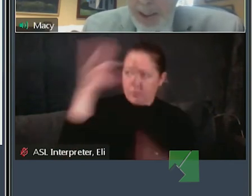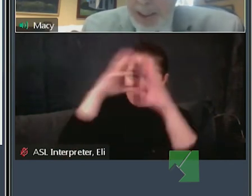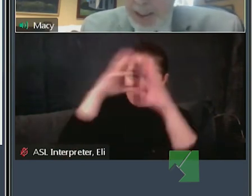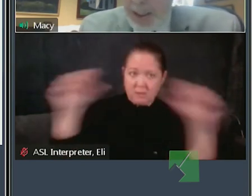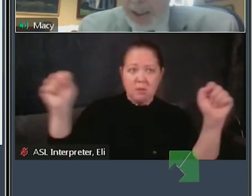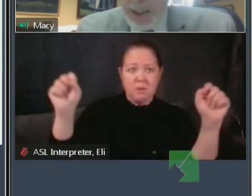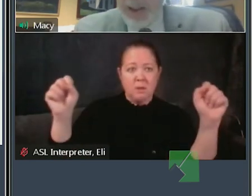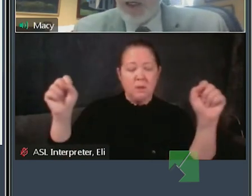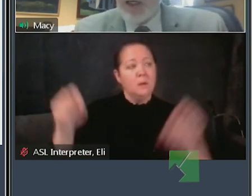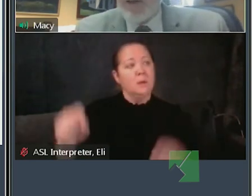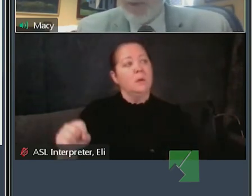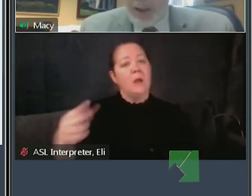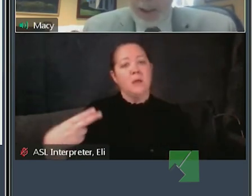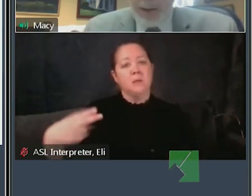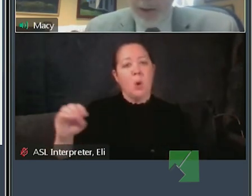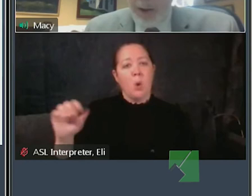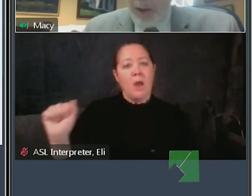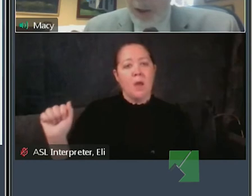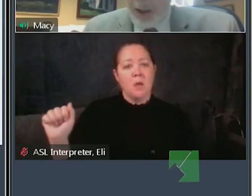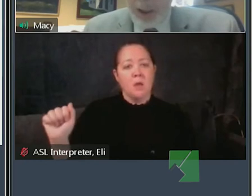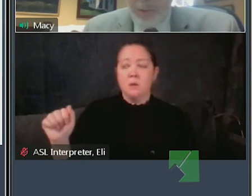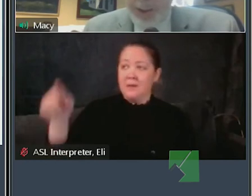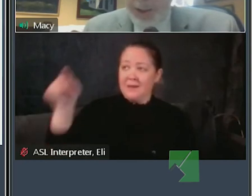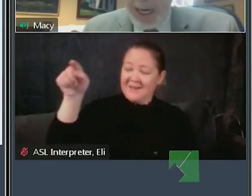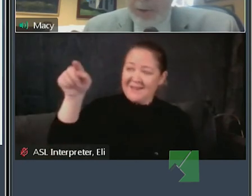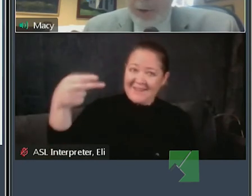He reached out to the County executive for health,